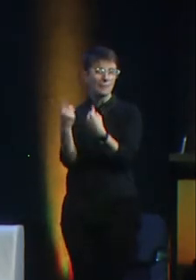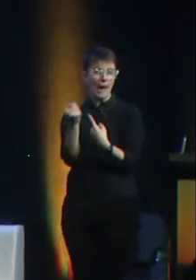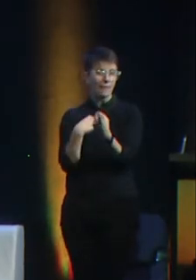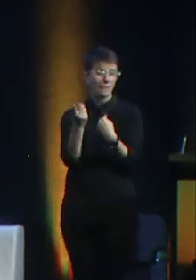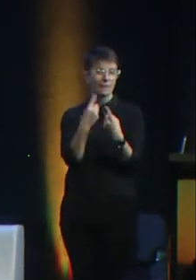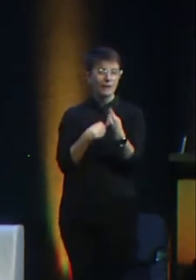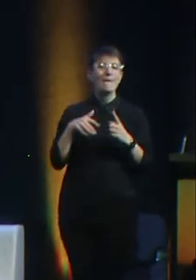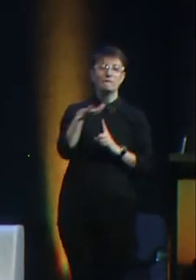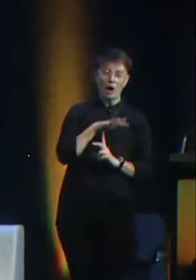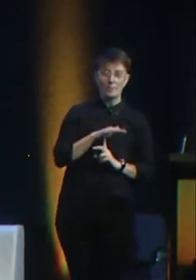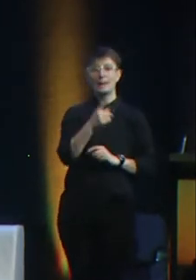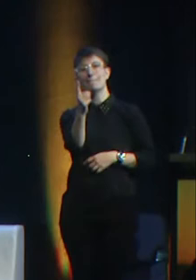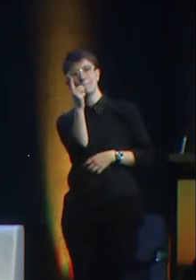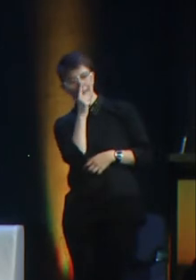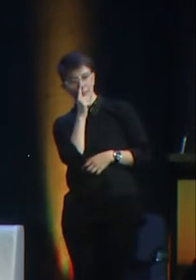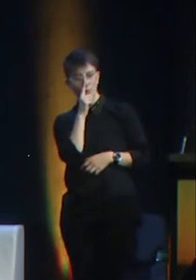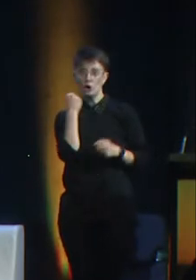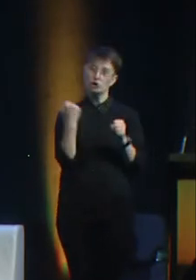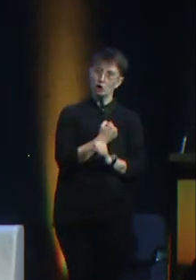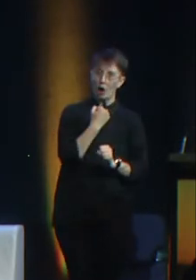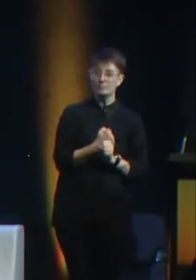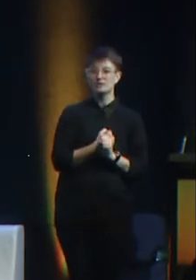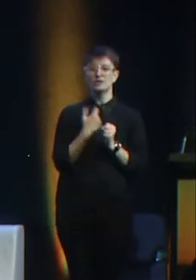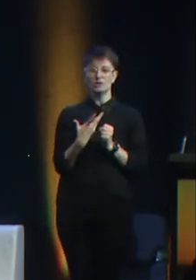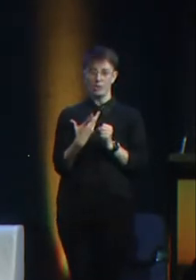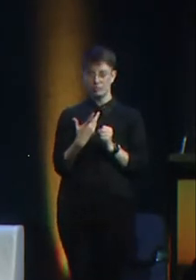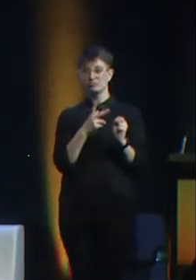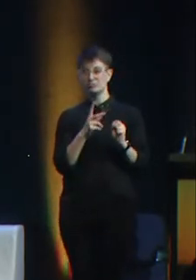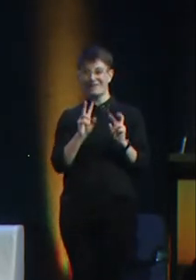to come back through this so that will start to set a bit of a plan for what we're doing